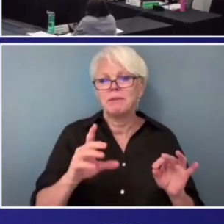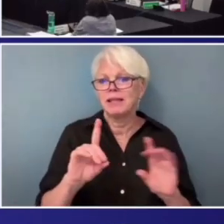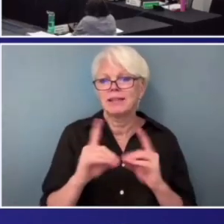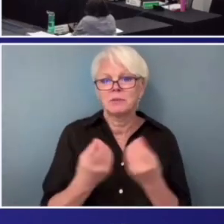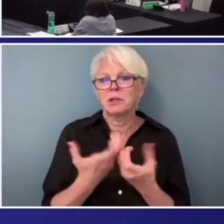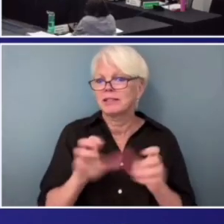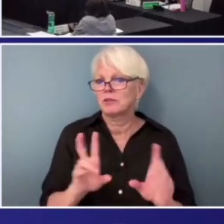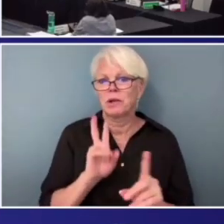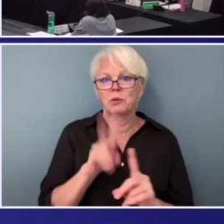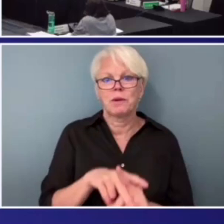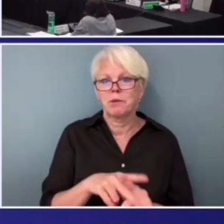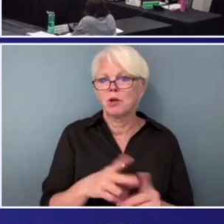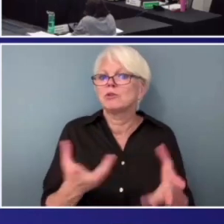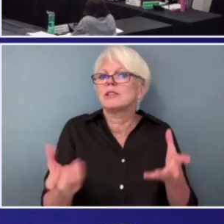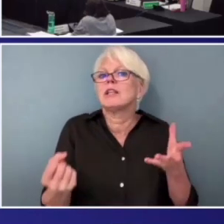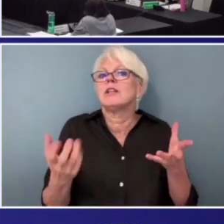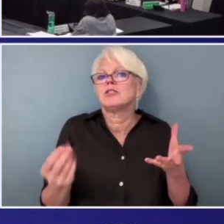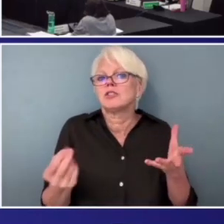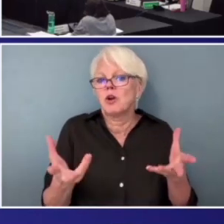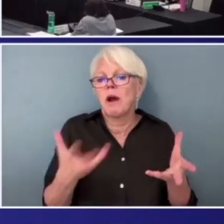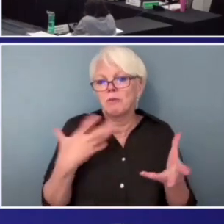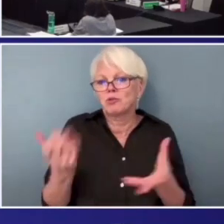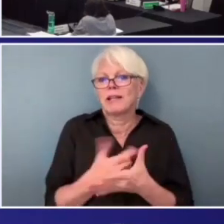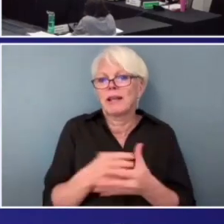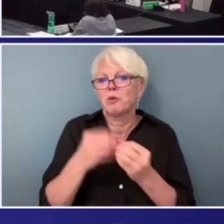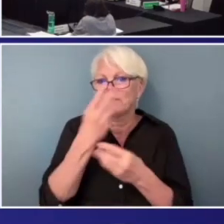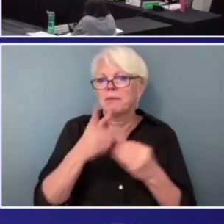So I'll try to get more on that. Thank you. Jeff?